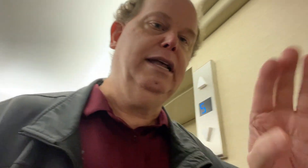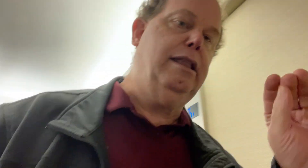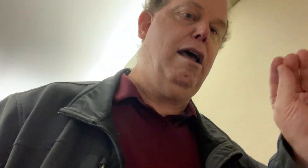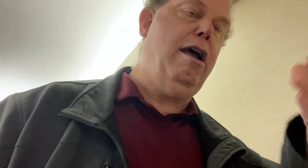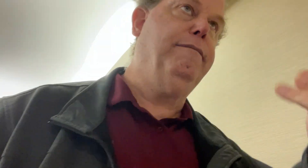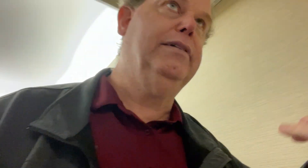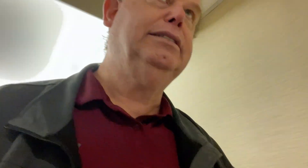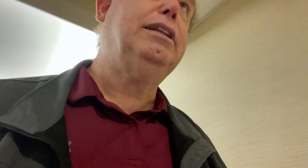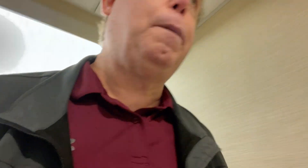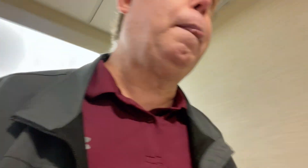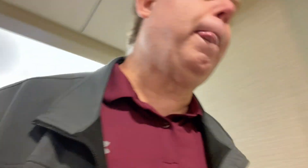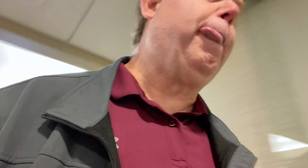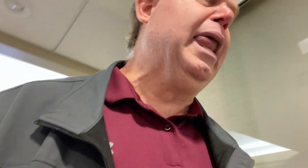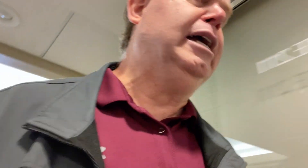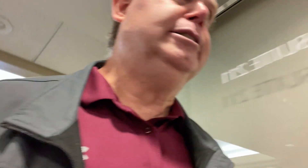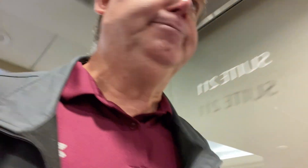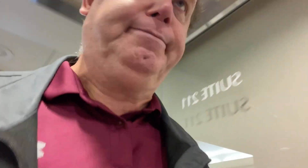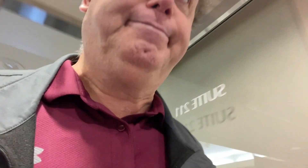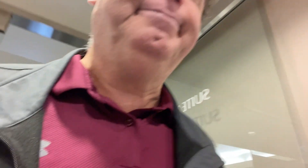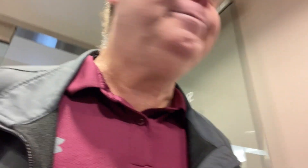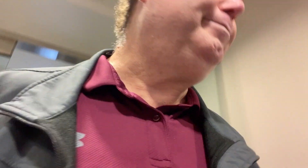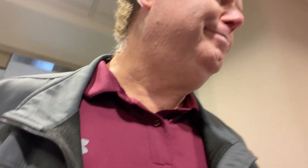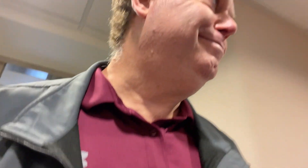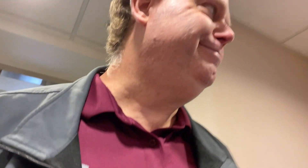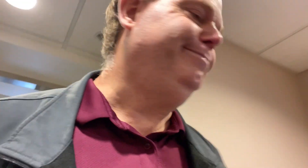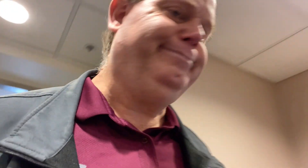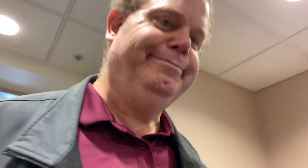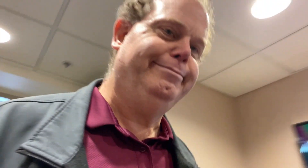We are going into the office.